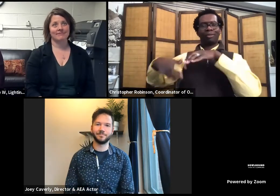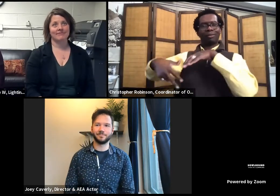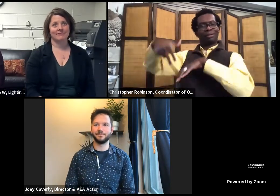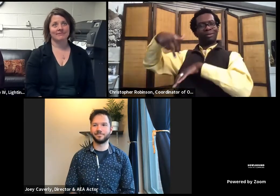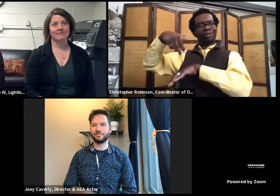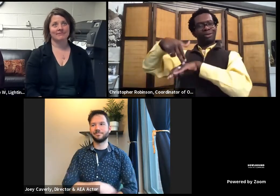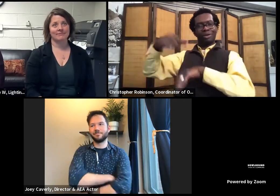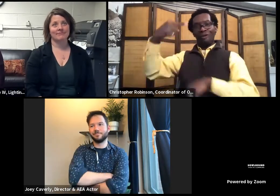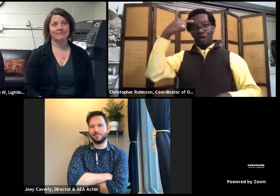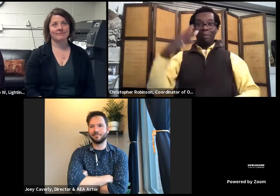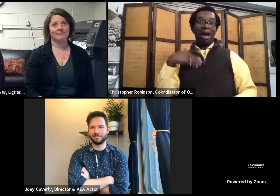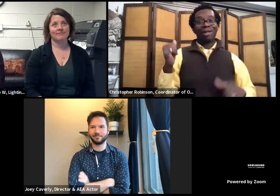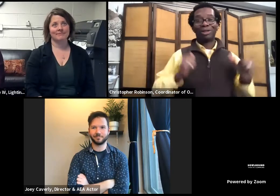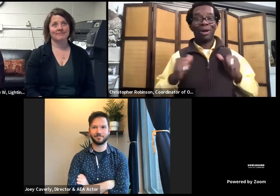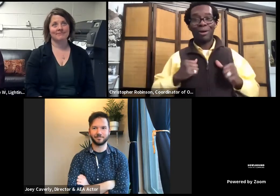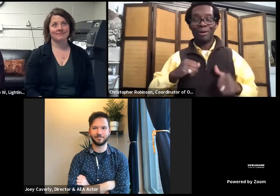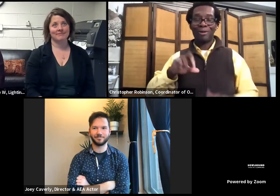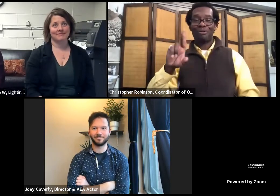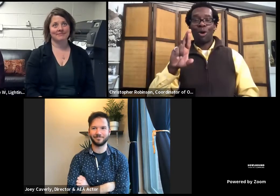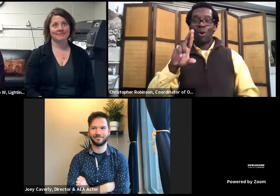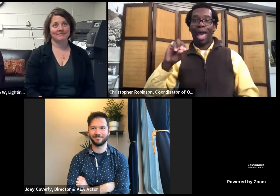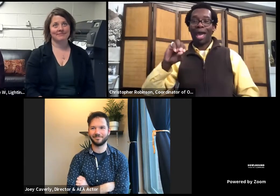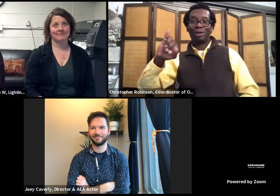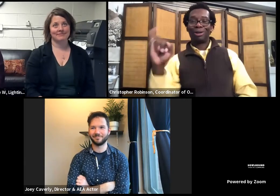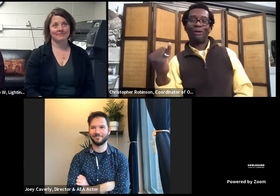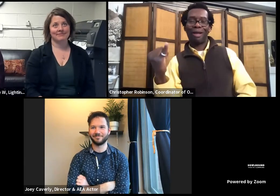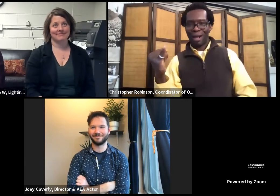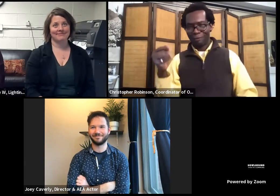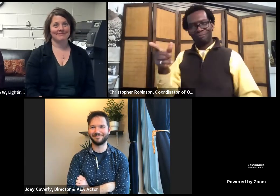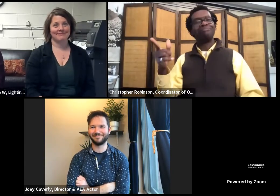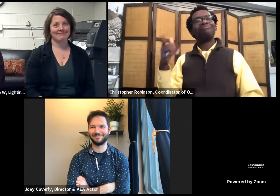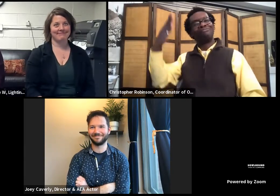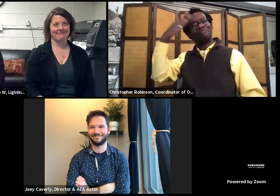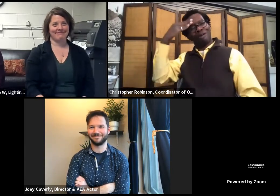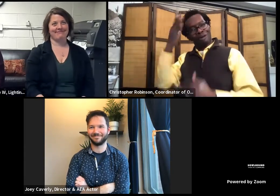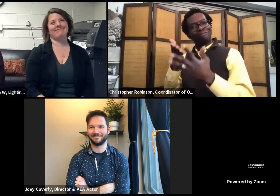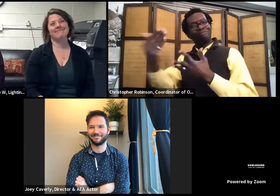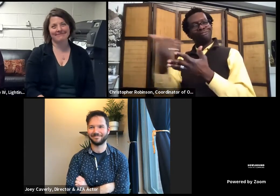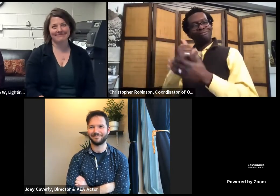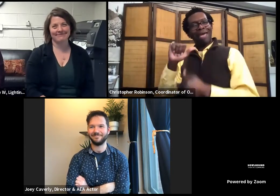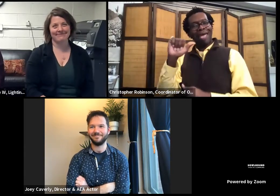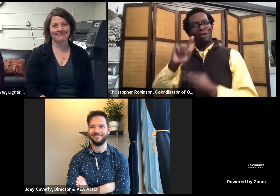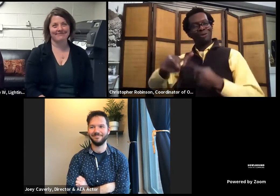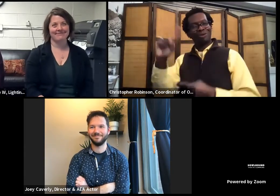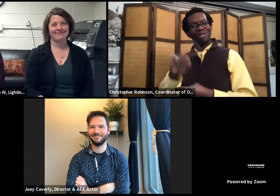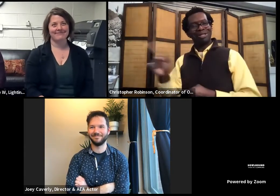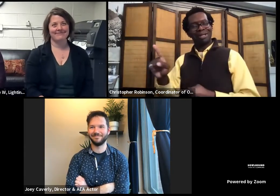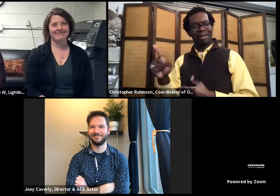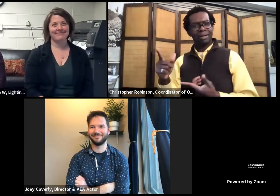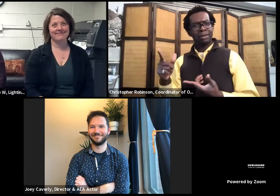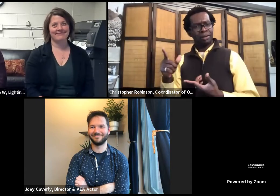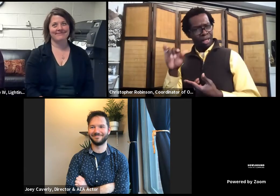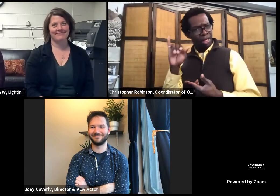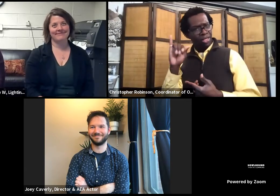has a little experience interpreting, who knows, will take care of my show. My "Romeo and Juliet" show will be perfect.